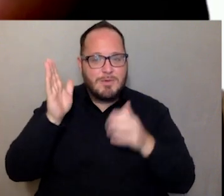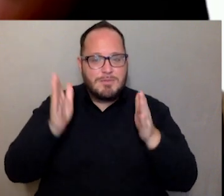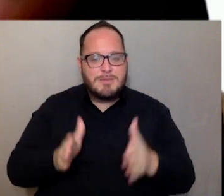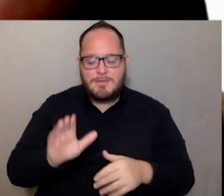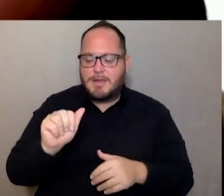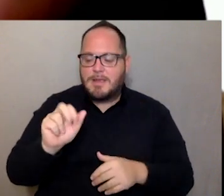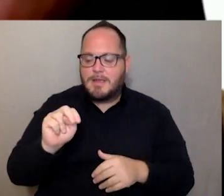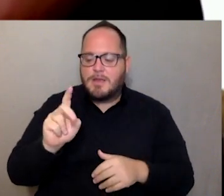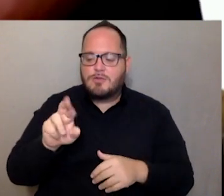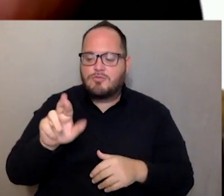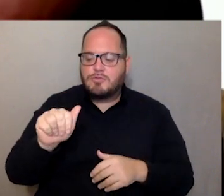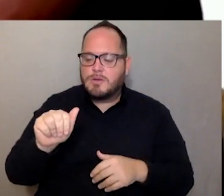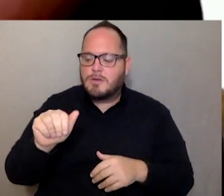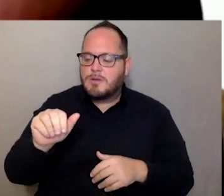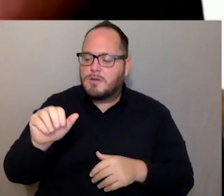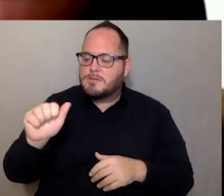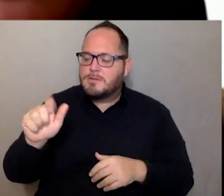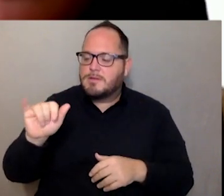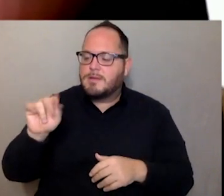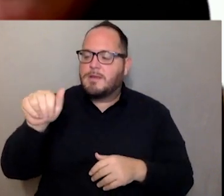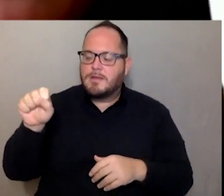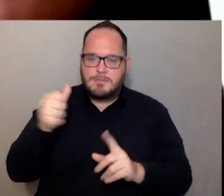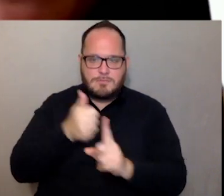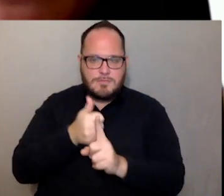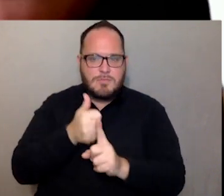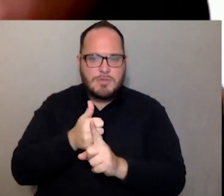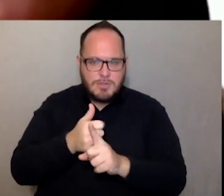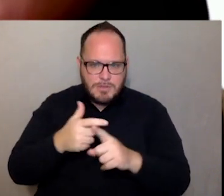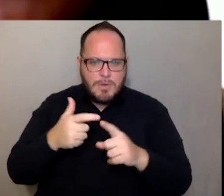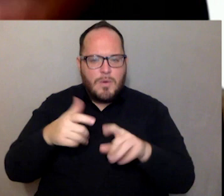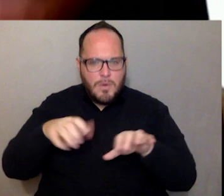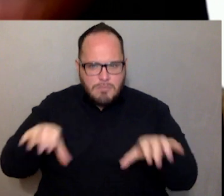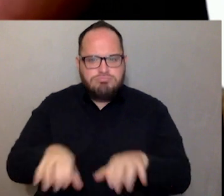WORKER RELIEF FUND AT THE STATE LEVEL. REPRESENTATIVE SALINAS, TO YOU.